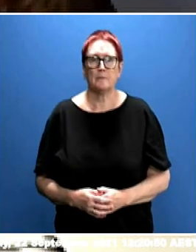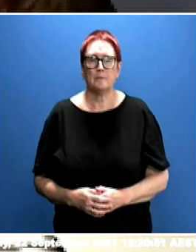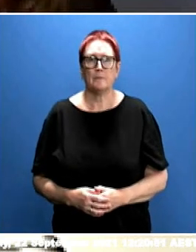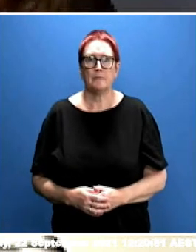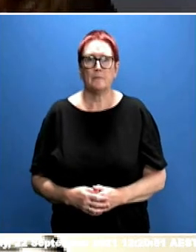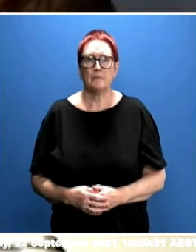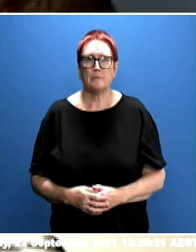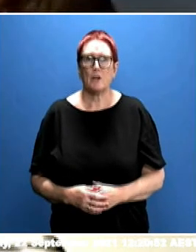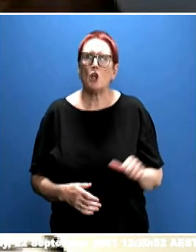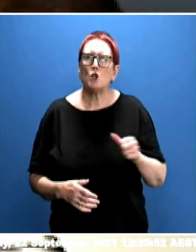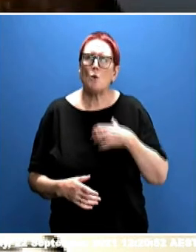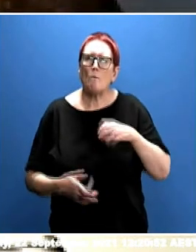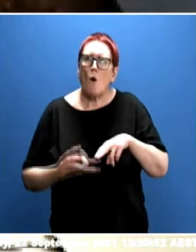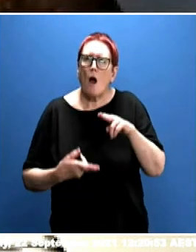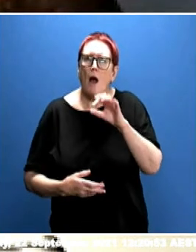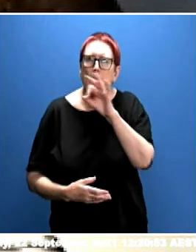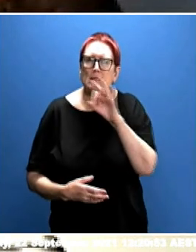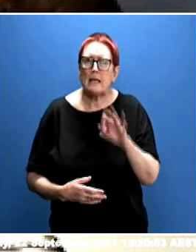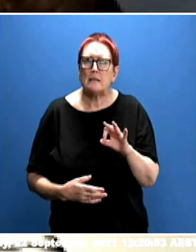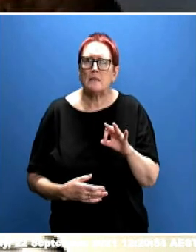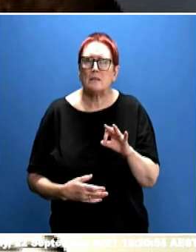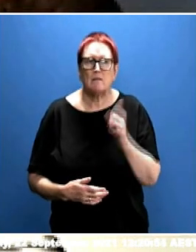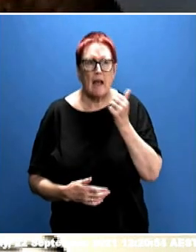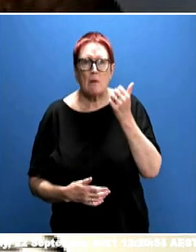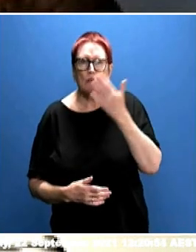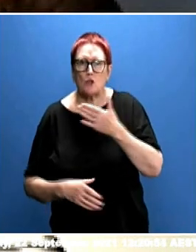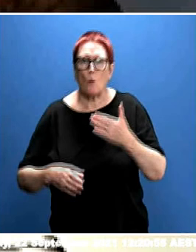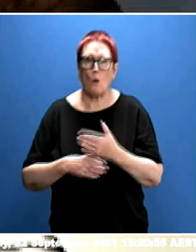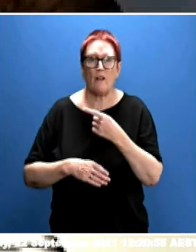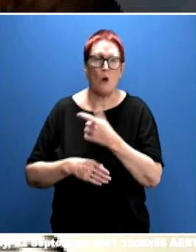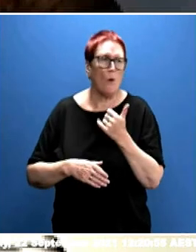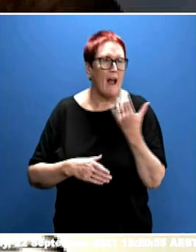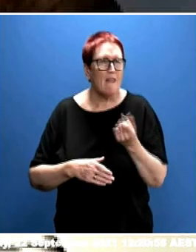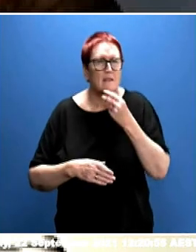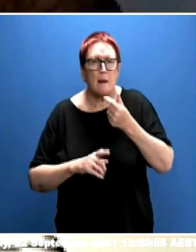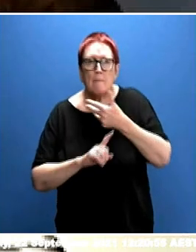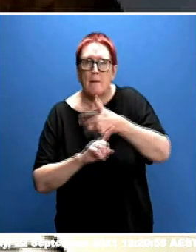being First Nations, or at least having someone from a First Nations background there at all times.